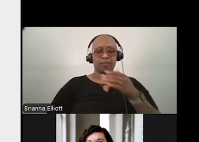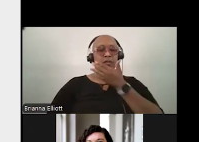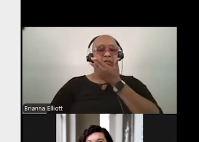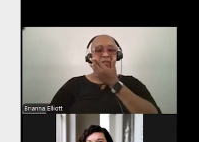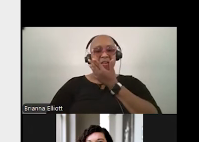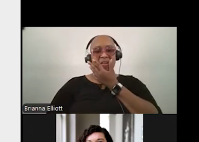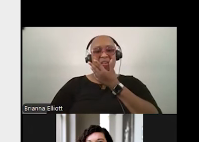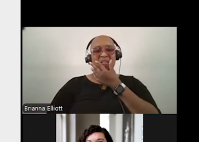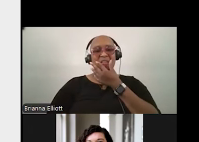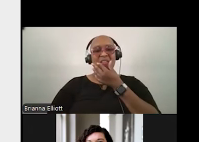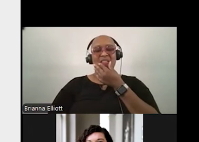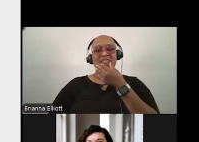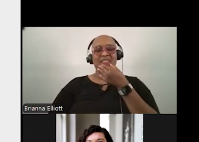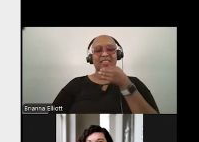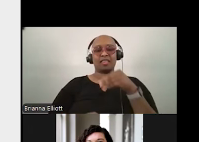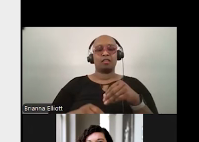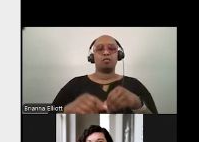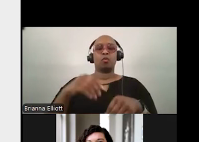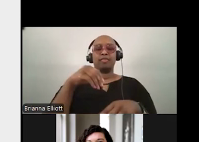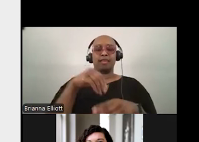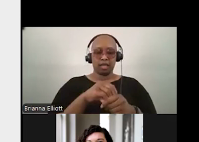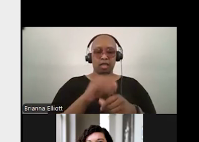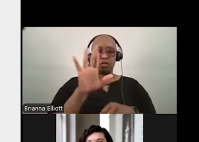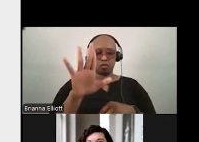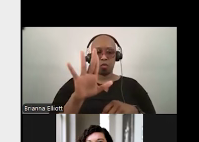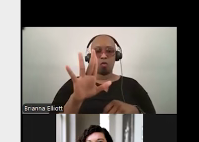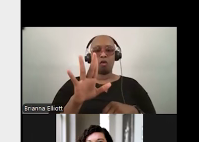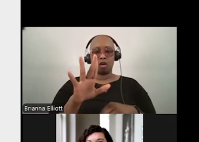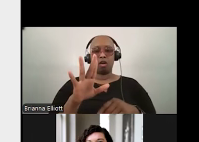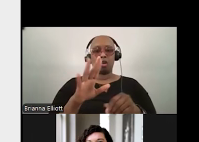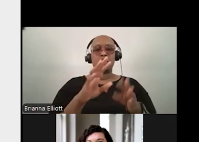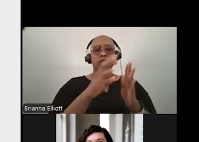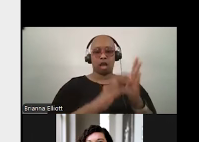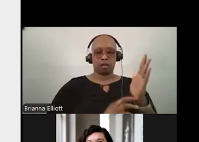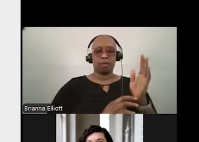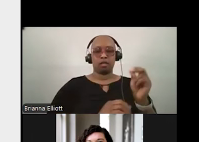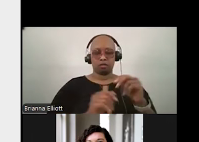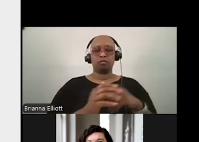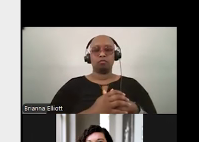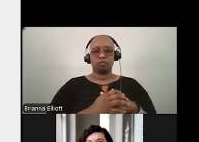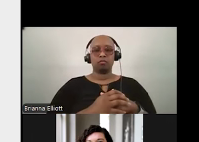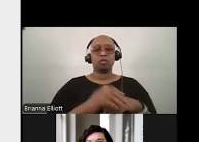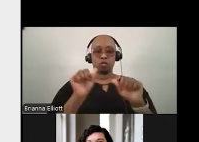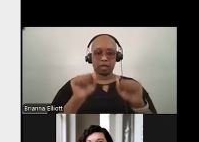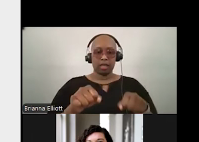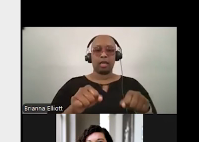you are creating or outside of that document to put that document into the accessibility checker.